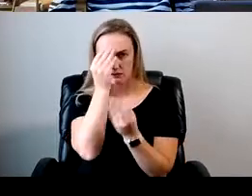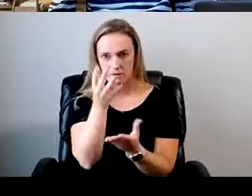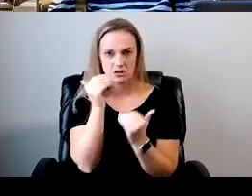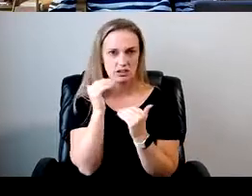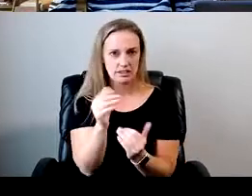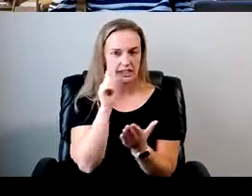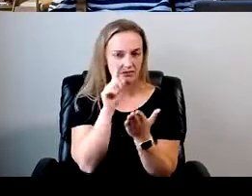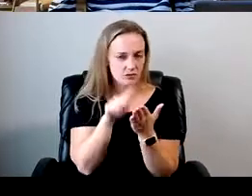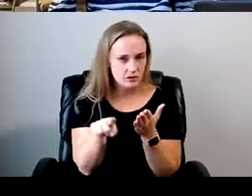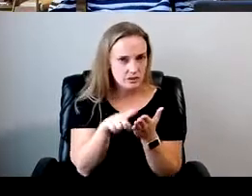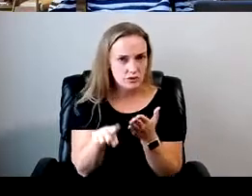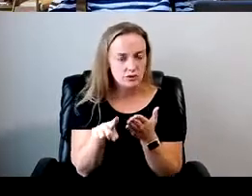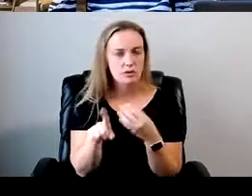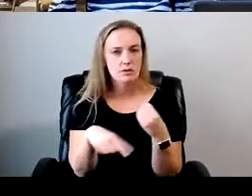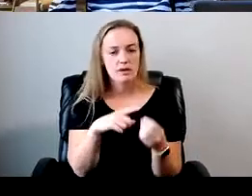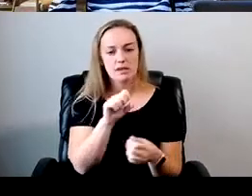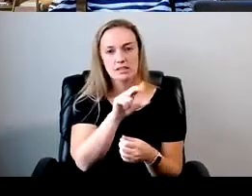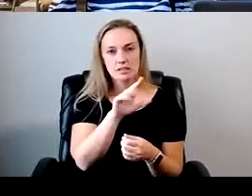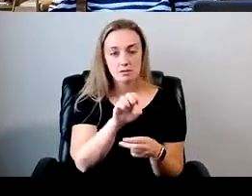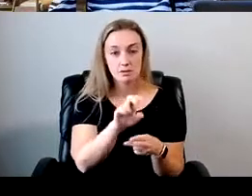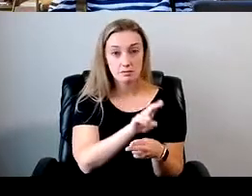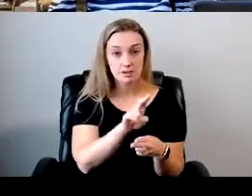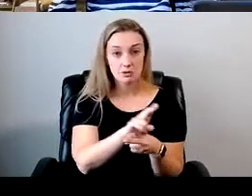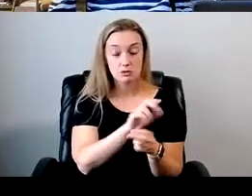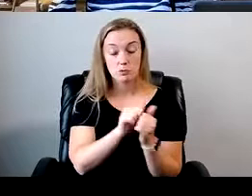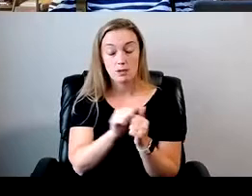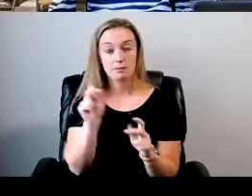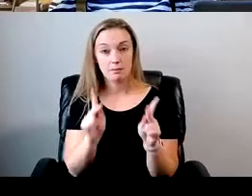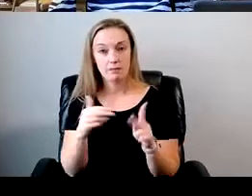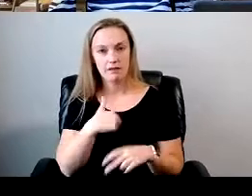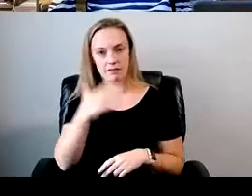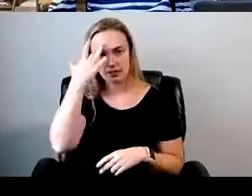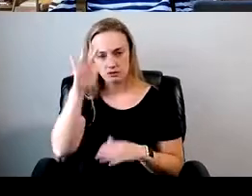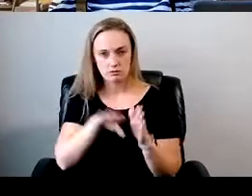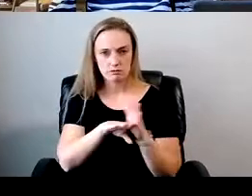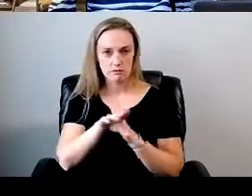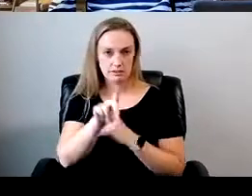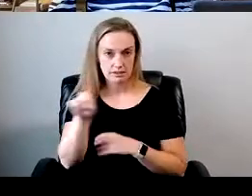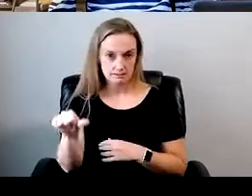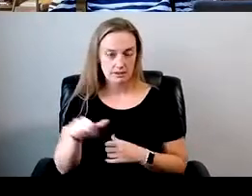substance use treatment with people with intellectual developmental disabilities. And so off the top of my head,